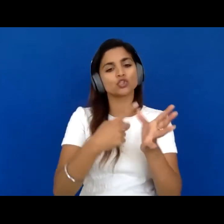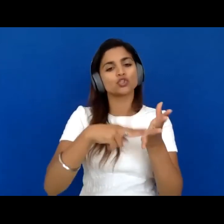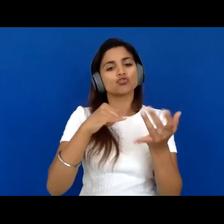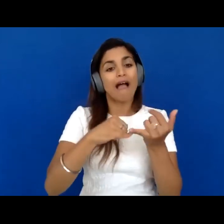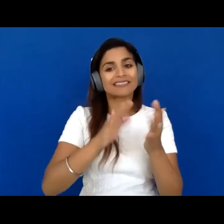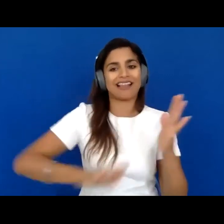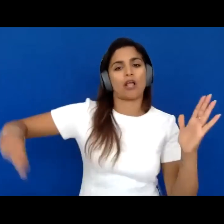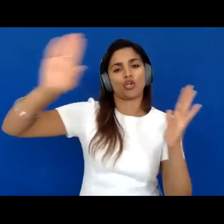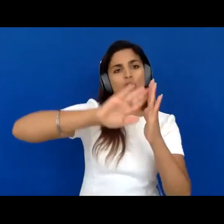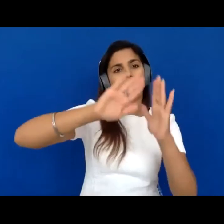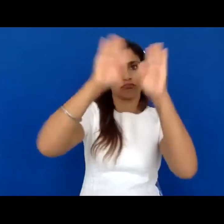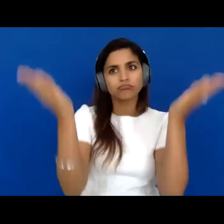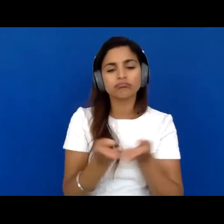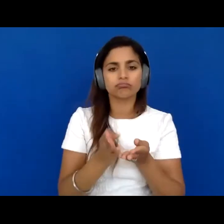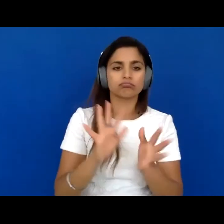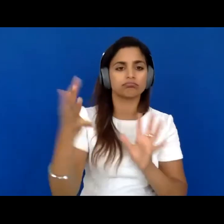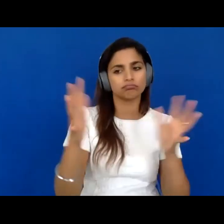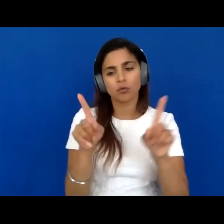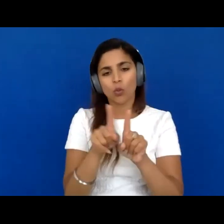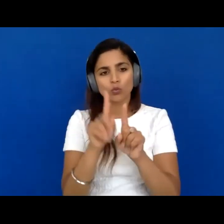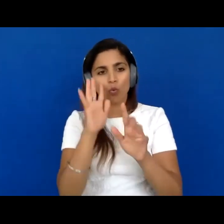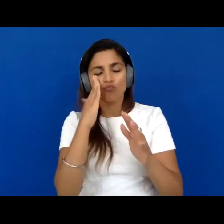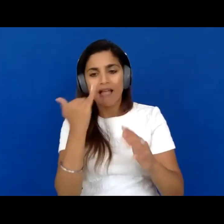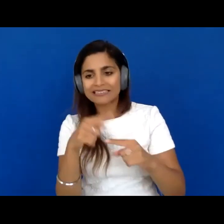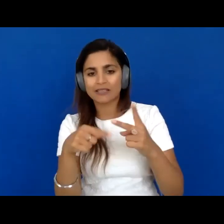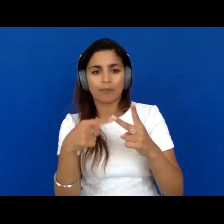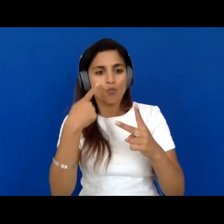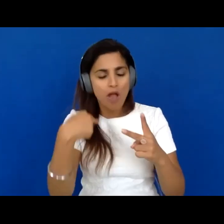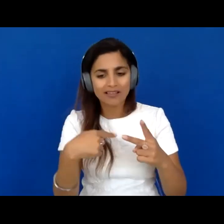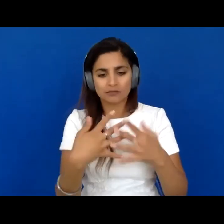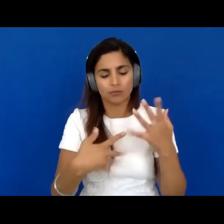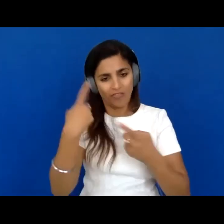racism and whiteness in that piece towards a creep of color critique Gina